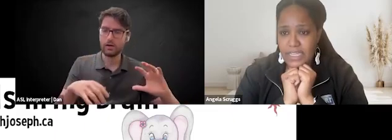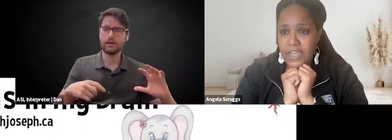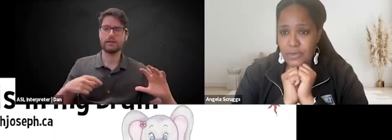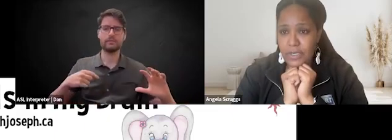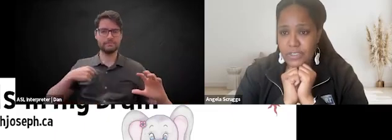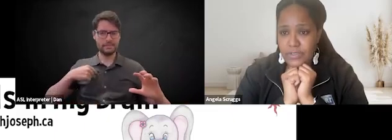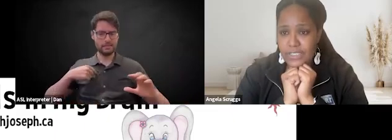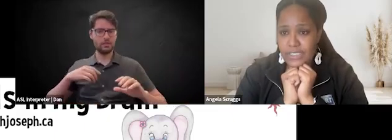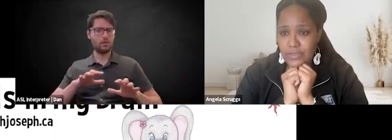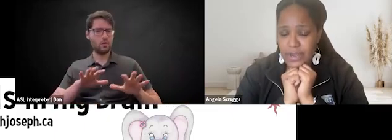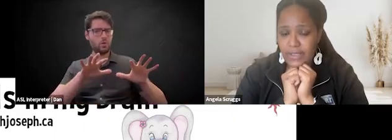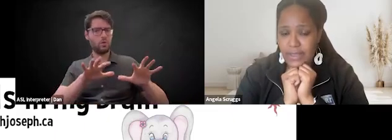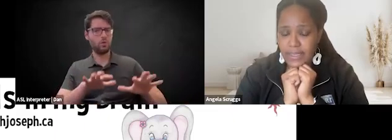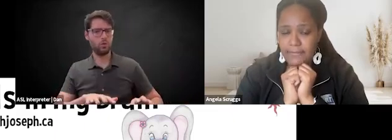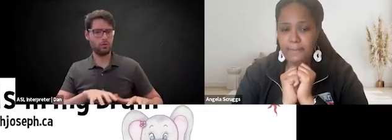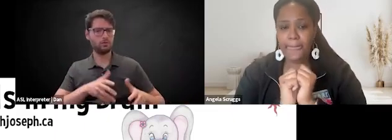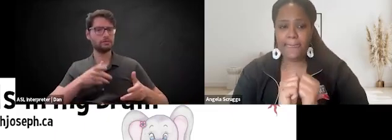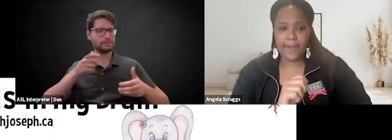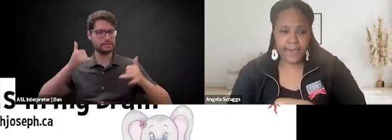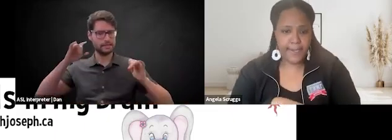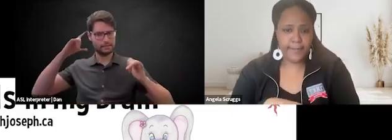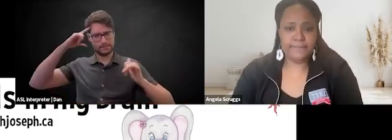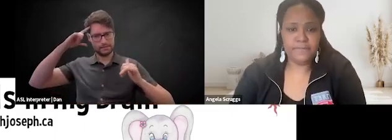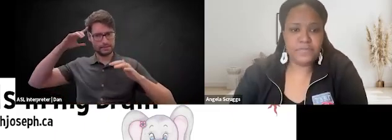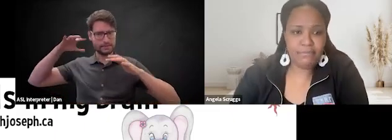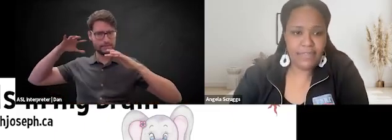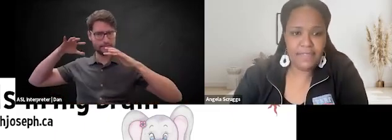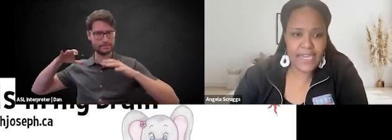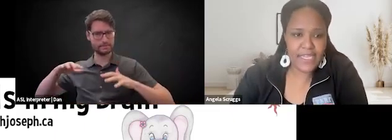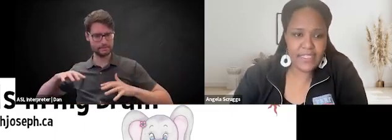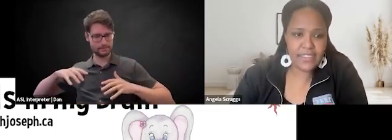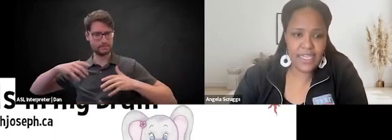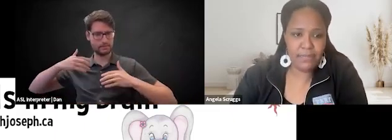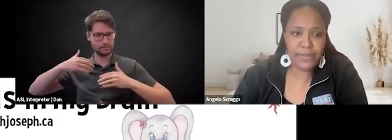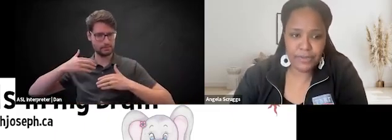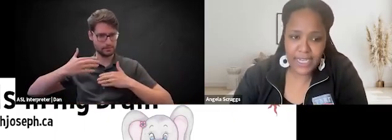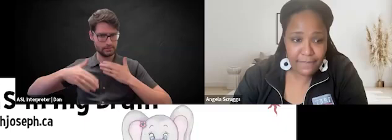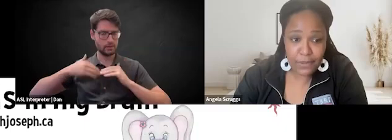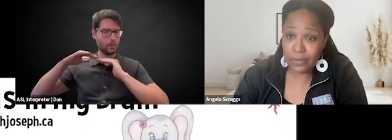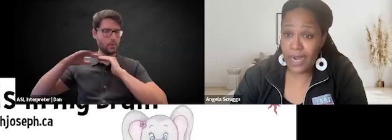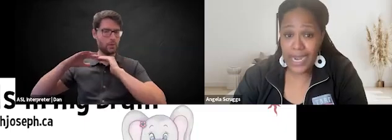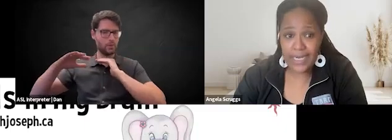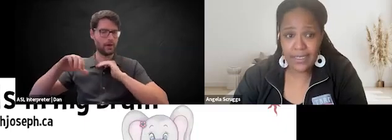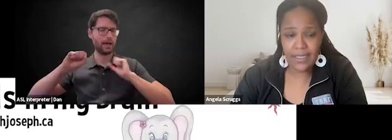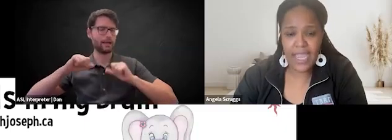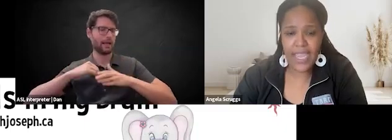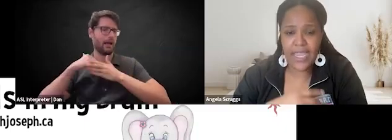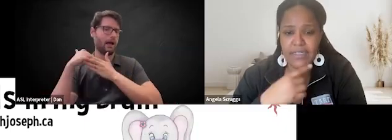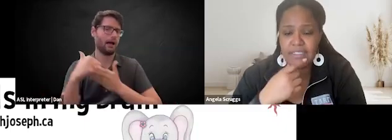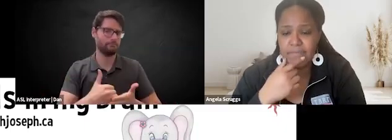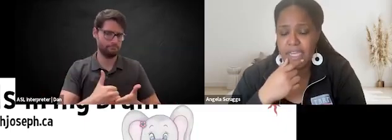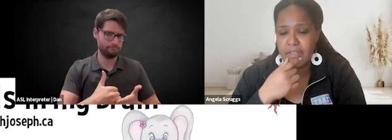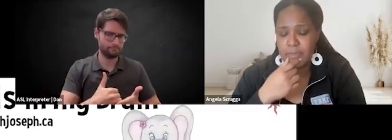the other person who is dysregulated. Um... That is the beauty of the brain. And something else,